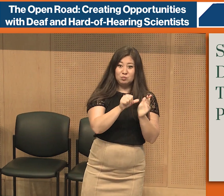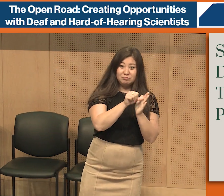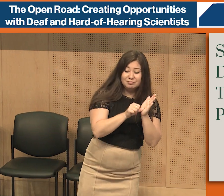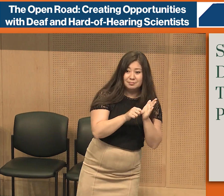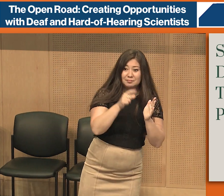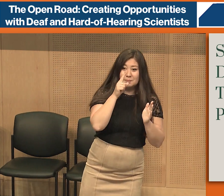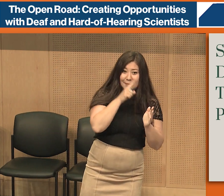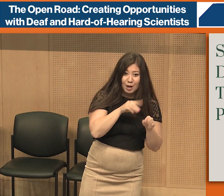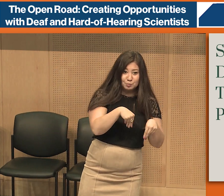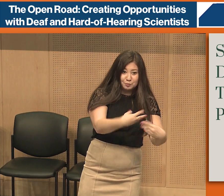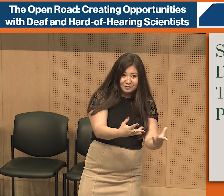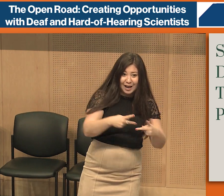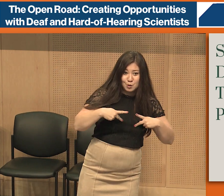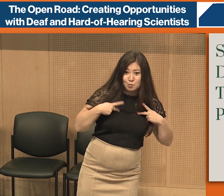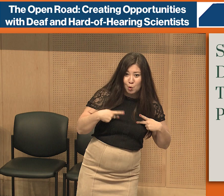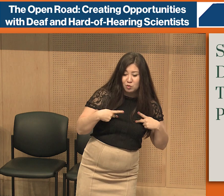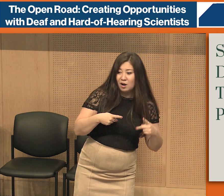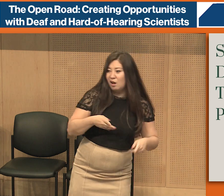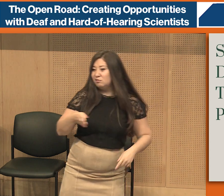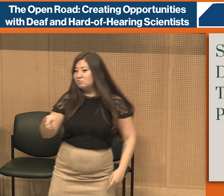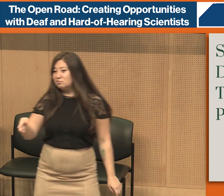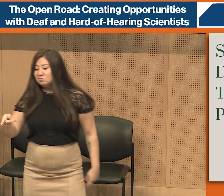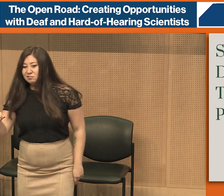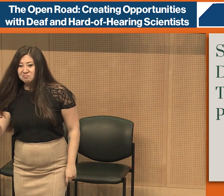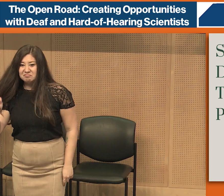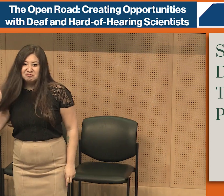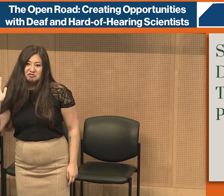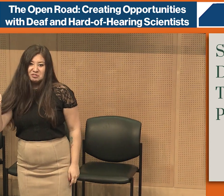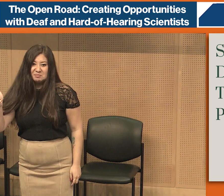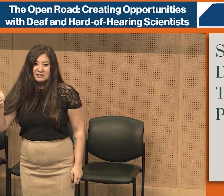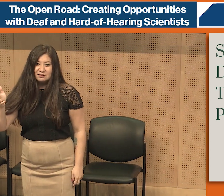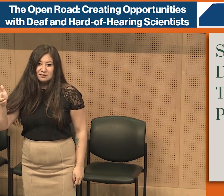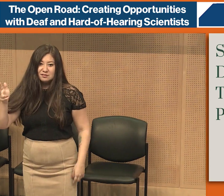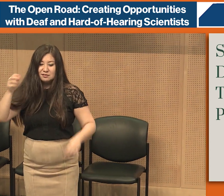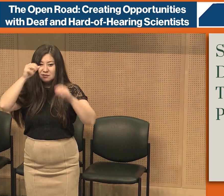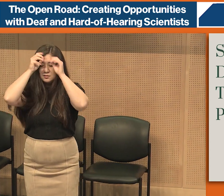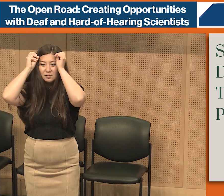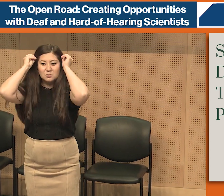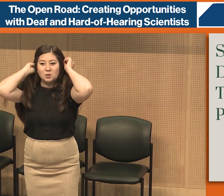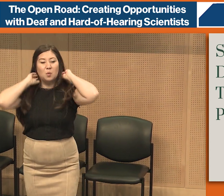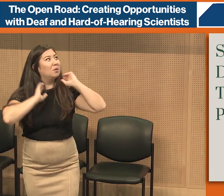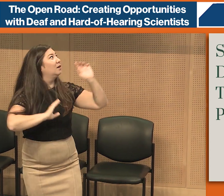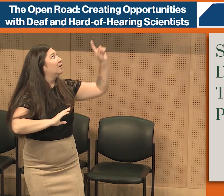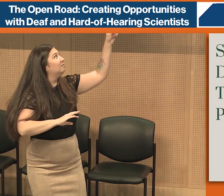The same dissection that originally took me 15 or 20 minutes I could now do in two or 3.